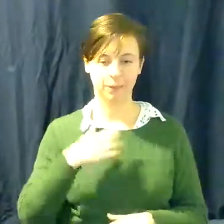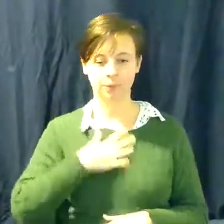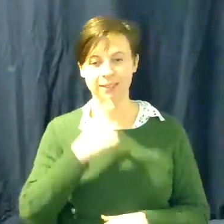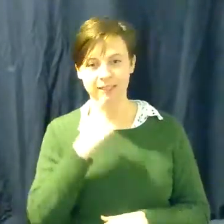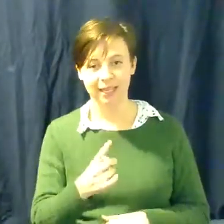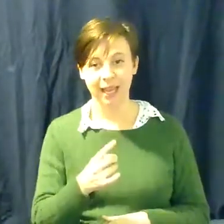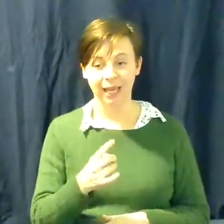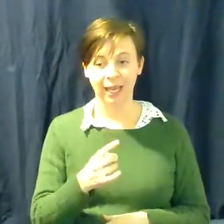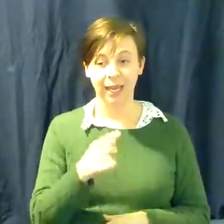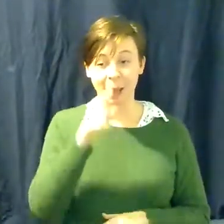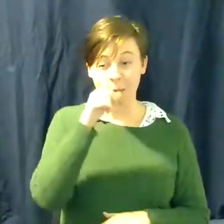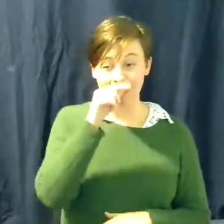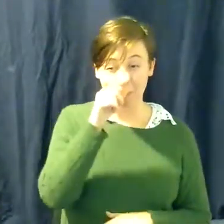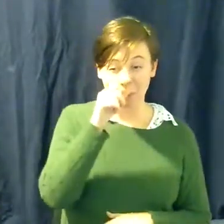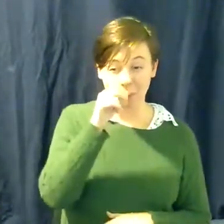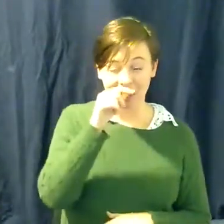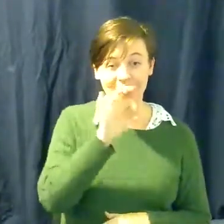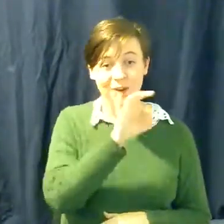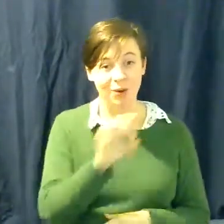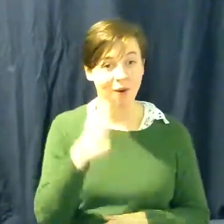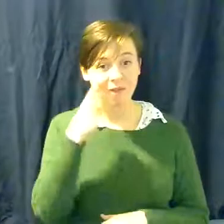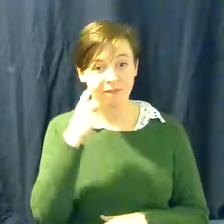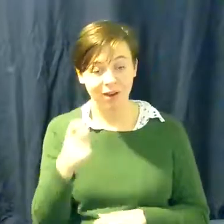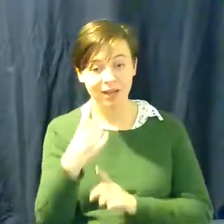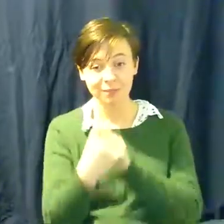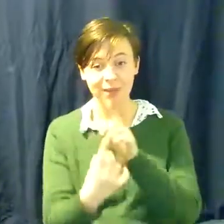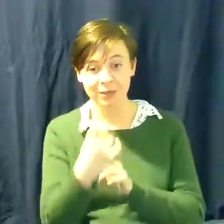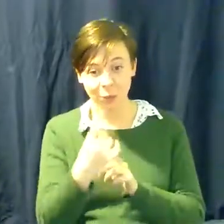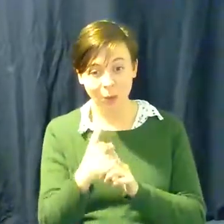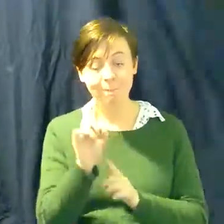work. So a good question, but definitely that is something. We just need to